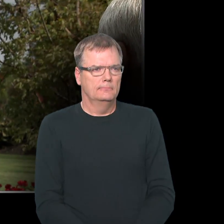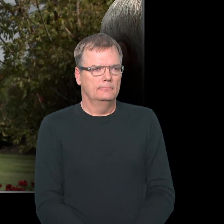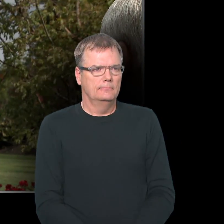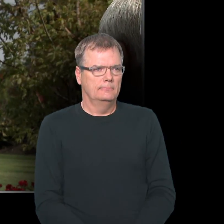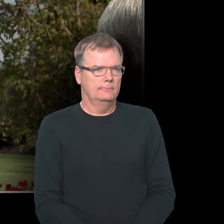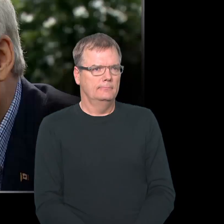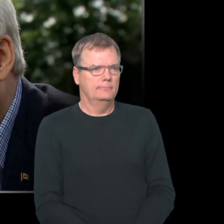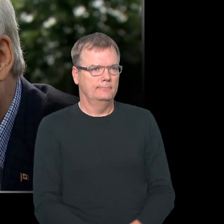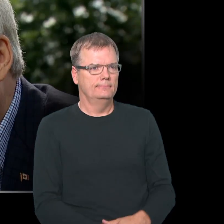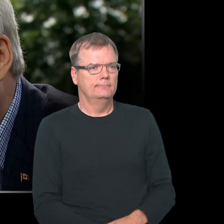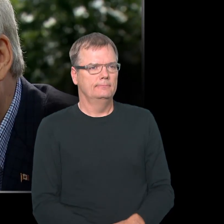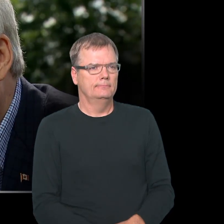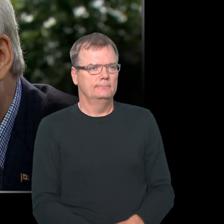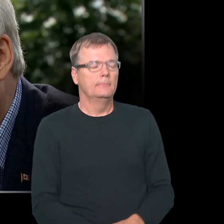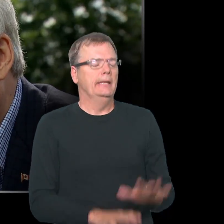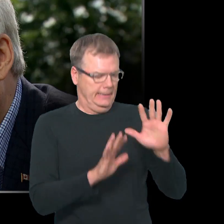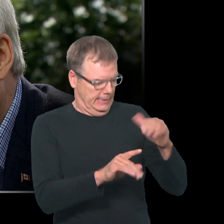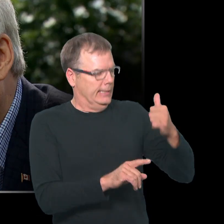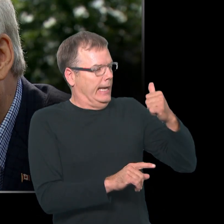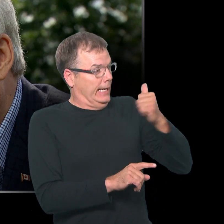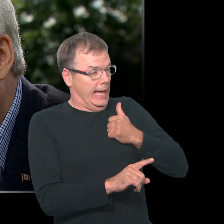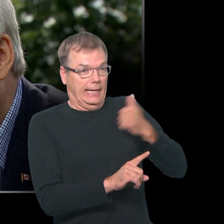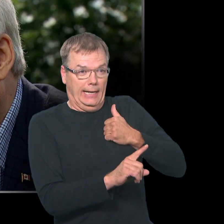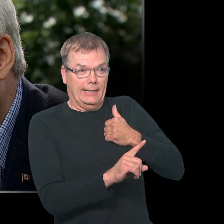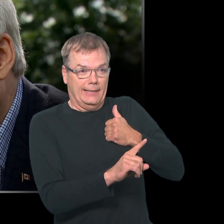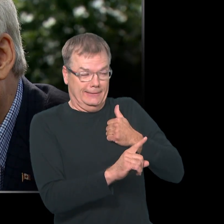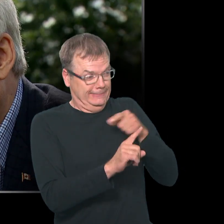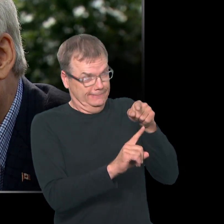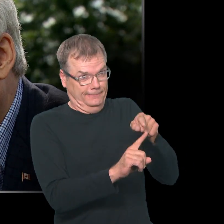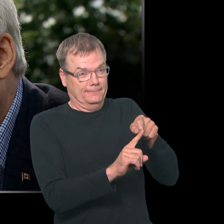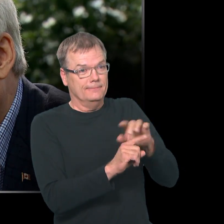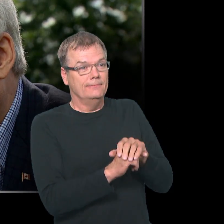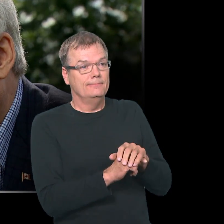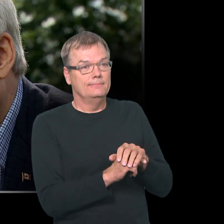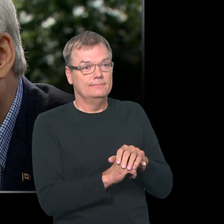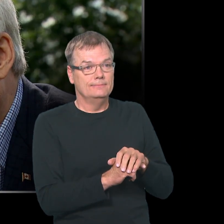When Canadians look at a list